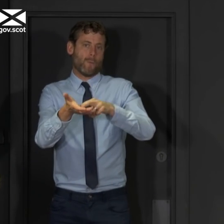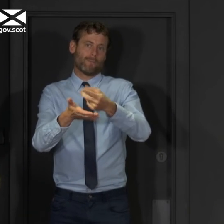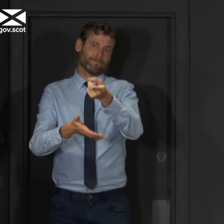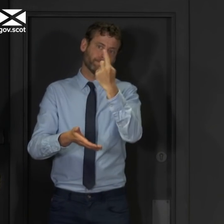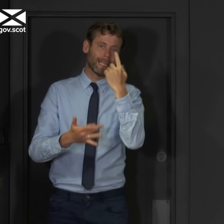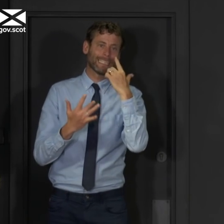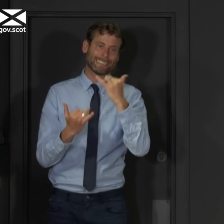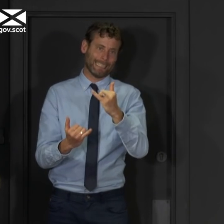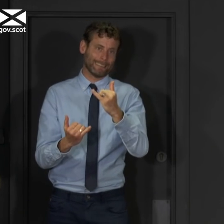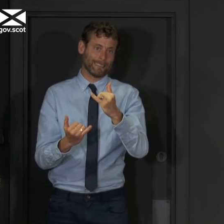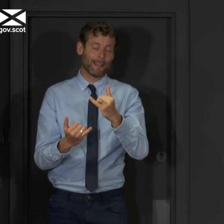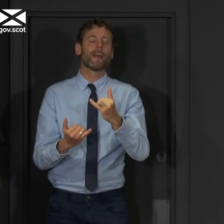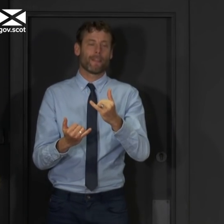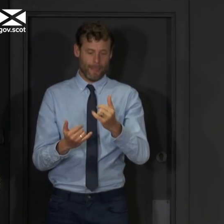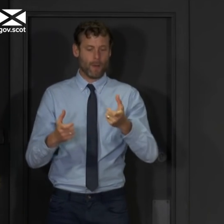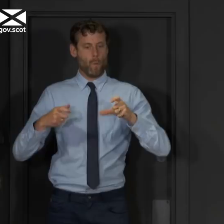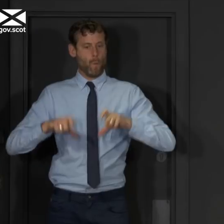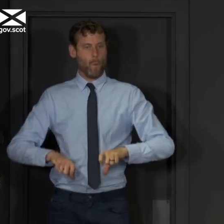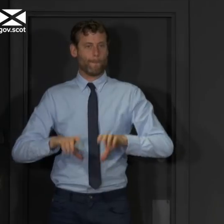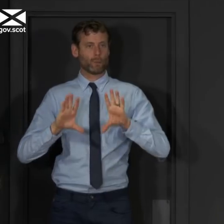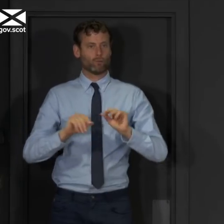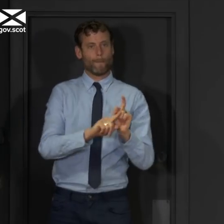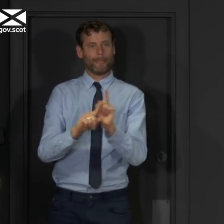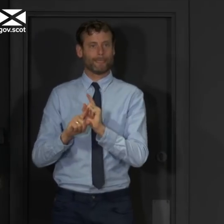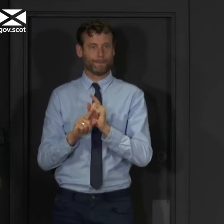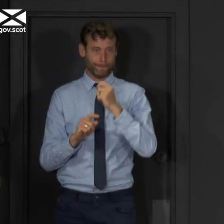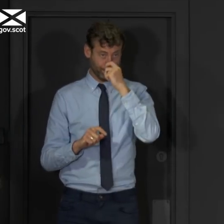on self-isolation. Above all else, all of us right now should